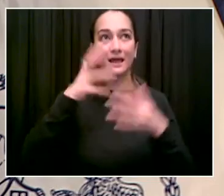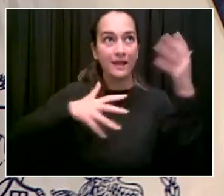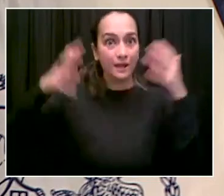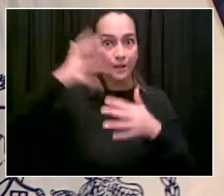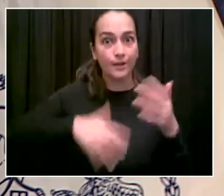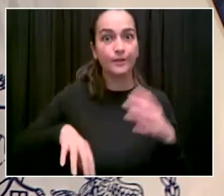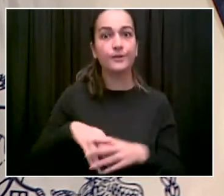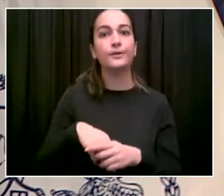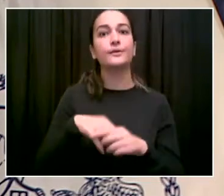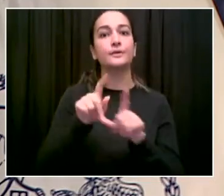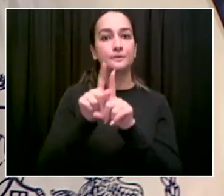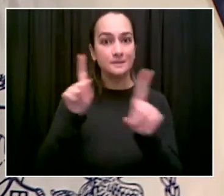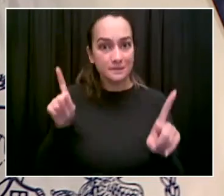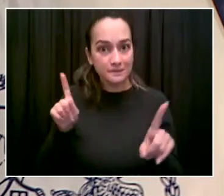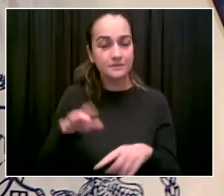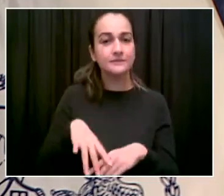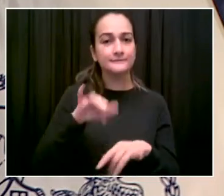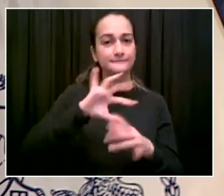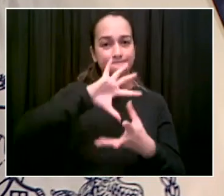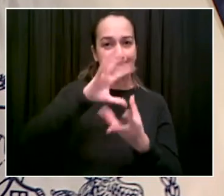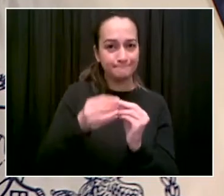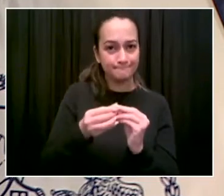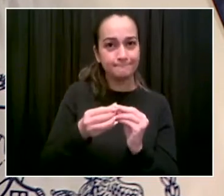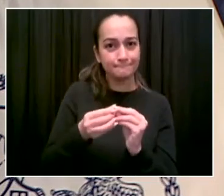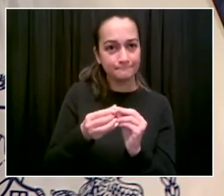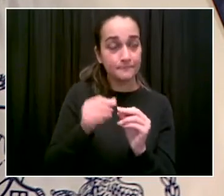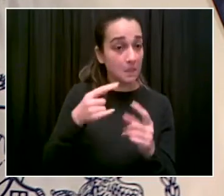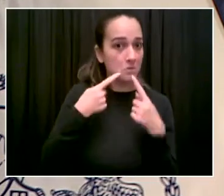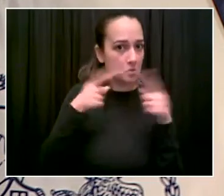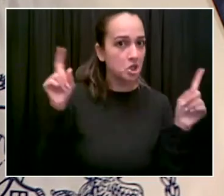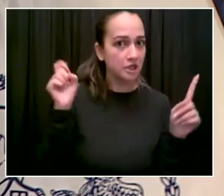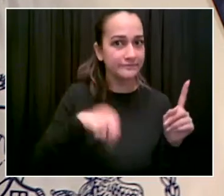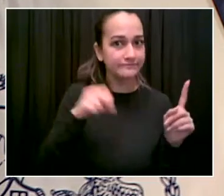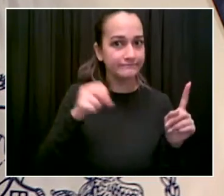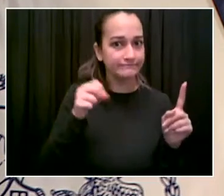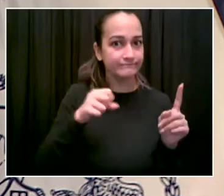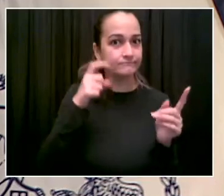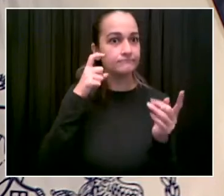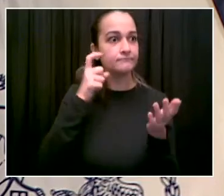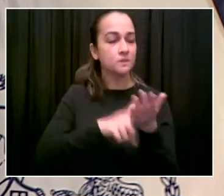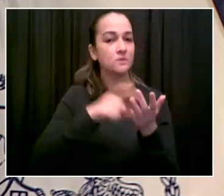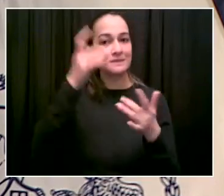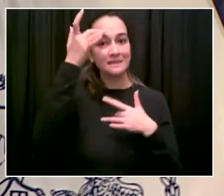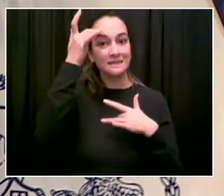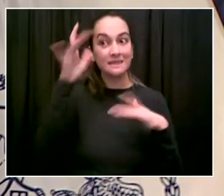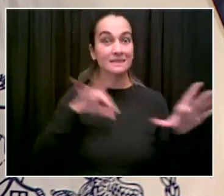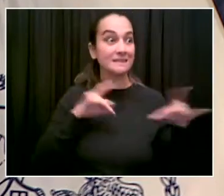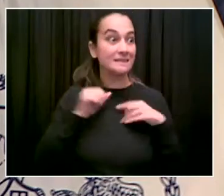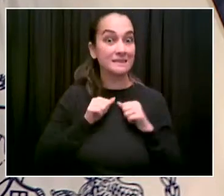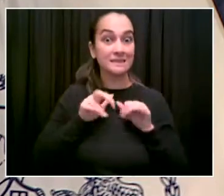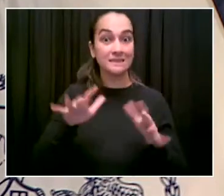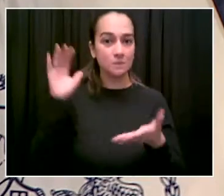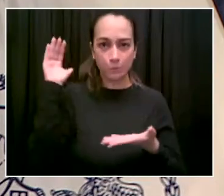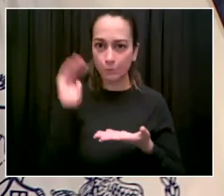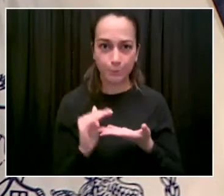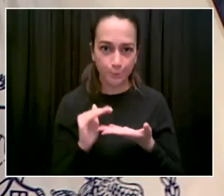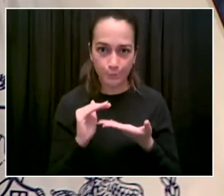VENTILATION ON TOP OF CLEANING ON TOP OF MASK UGESA. YOU NAME IT WITH THE SAFETY MEASURES, WHAT I CALL THE